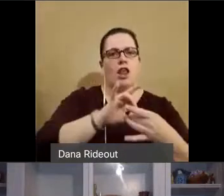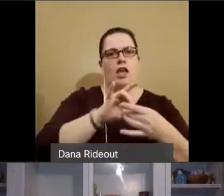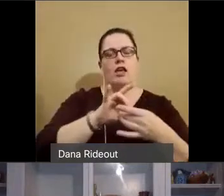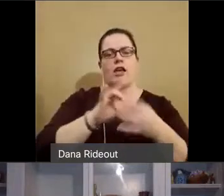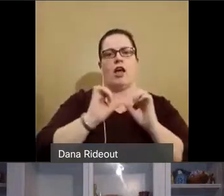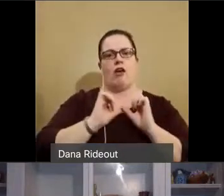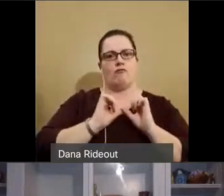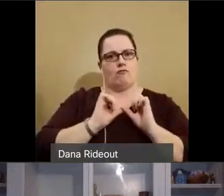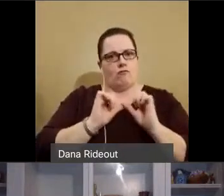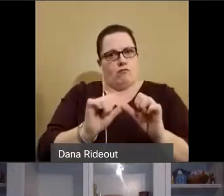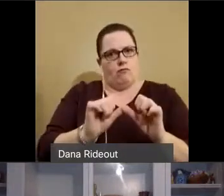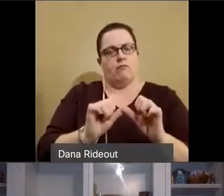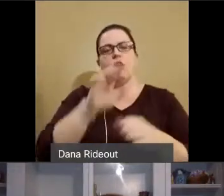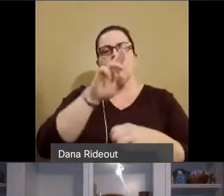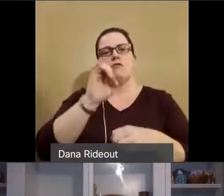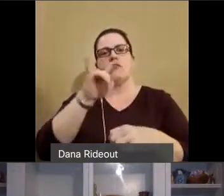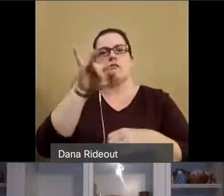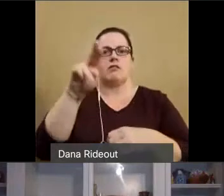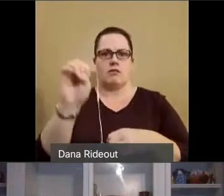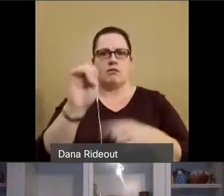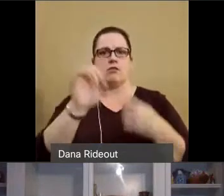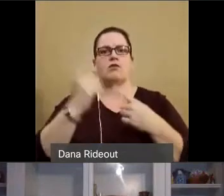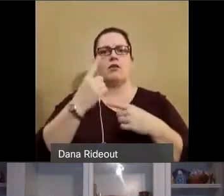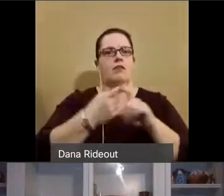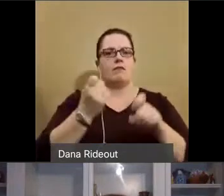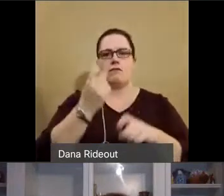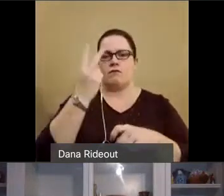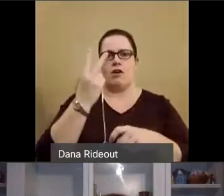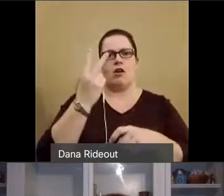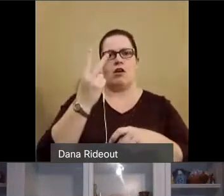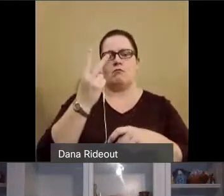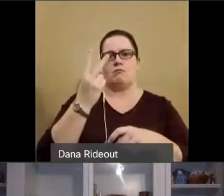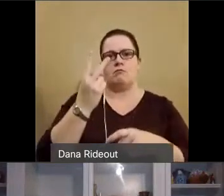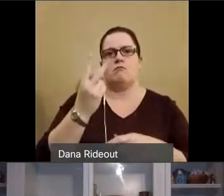Several years ago, like, 2 decades ago, by who I think is a cultural historian. I'm not sure what her.